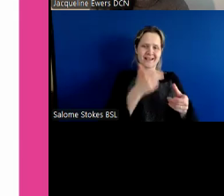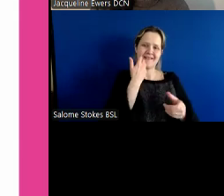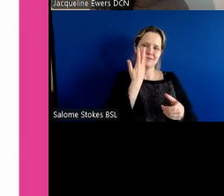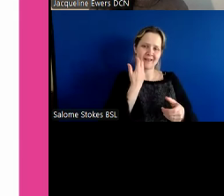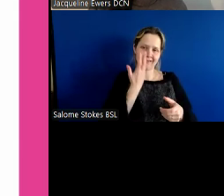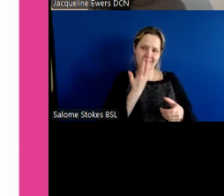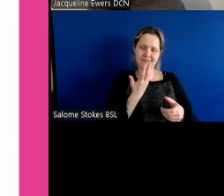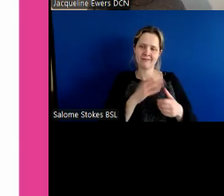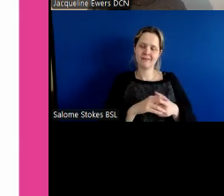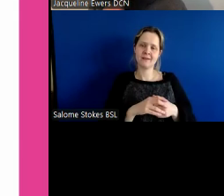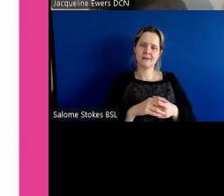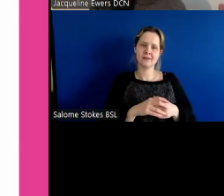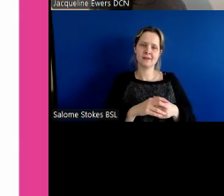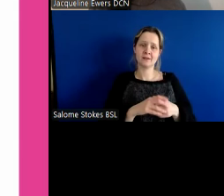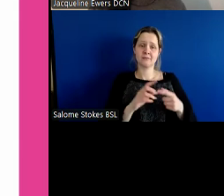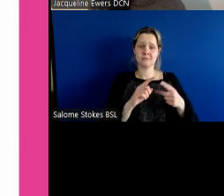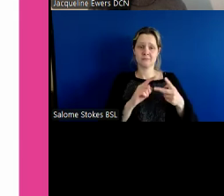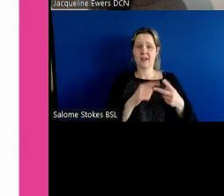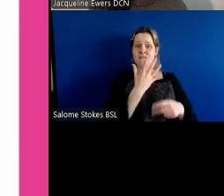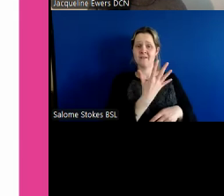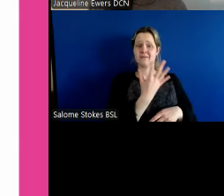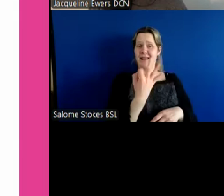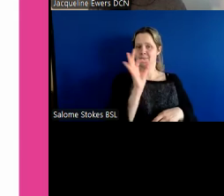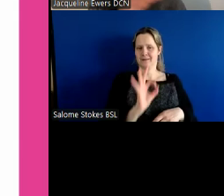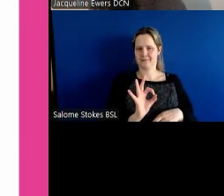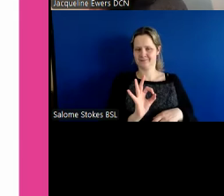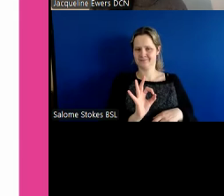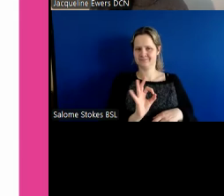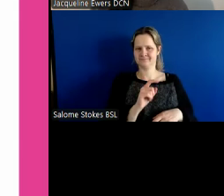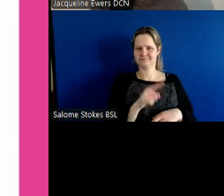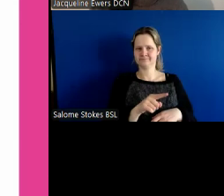We find that 58% they aren't, the first thing they do